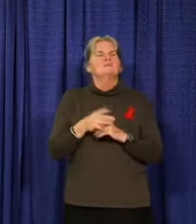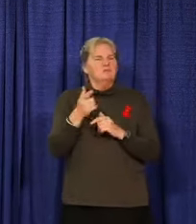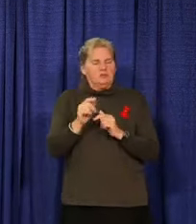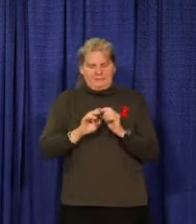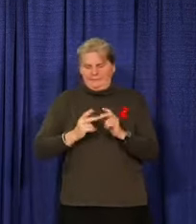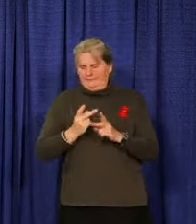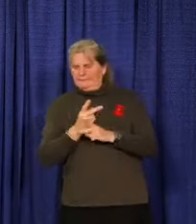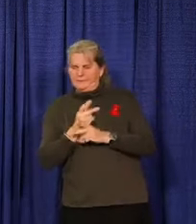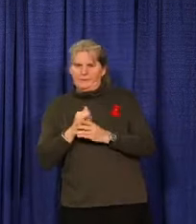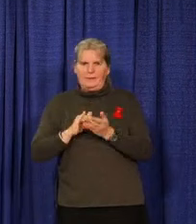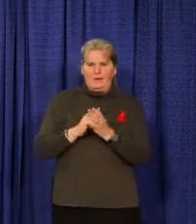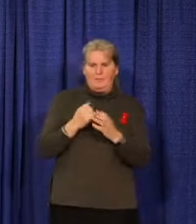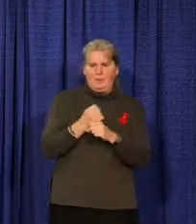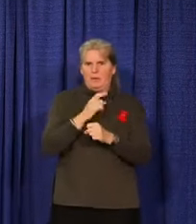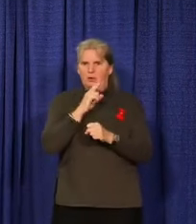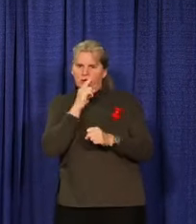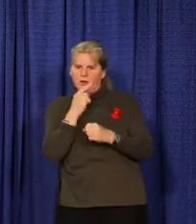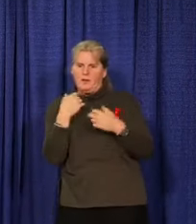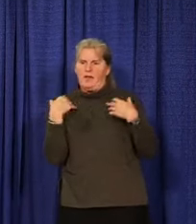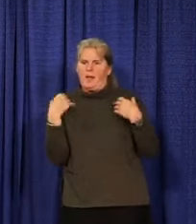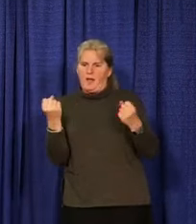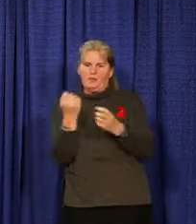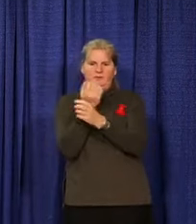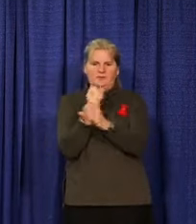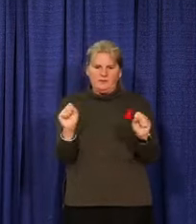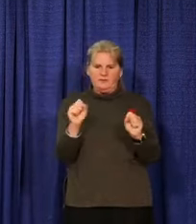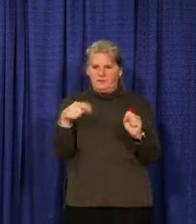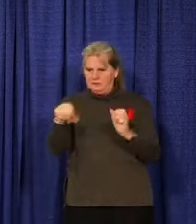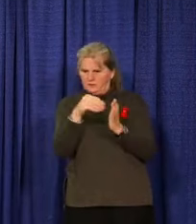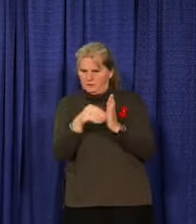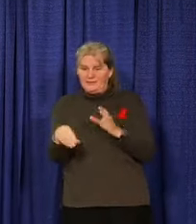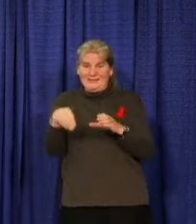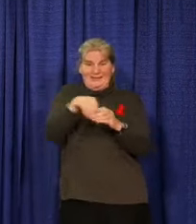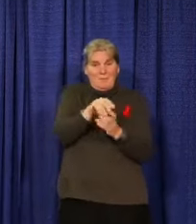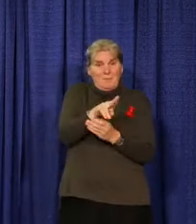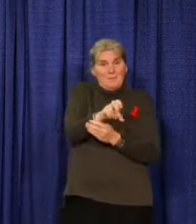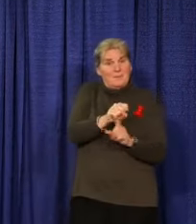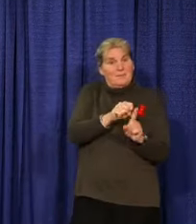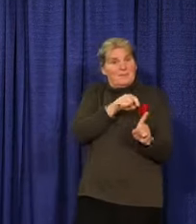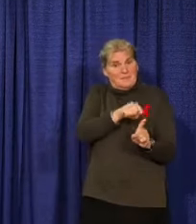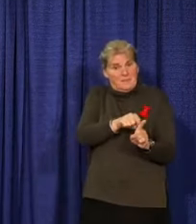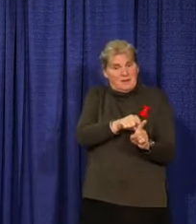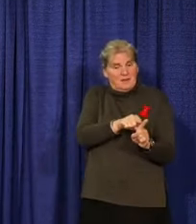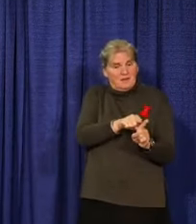We are taking steps to ensure the health and safety of students on the school bus, as